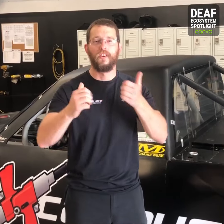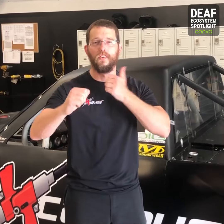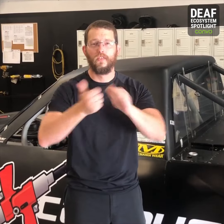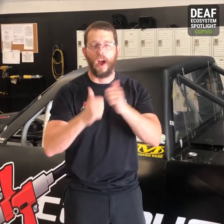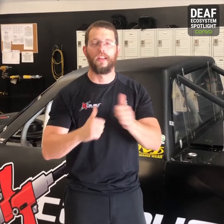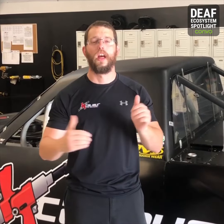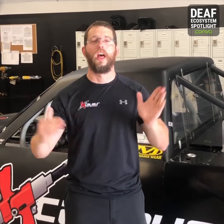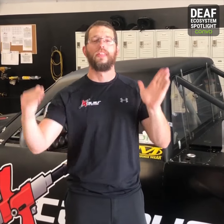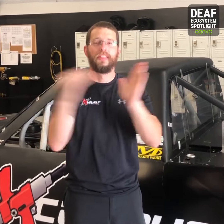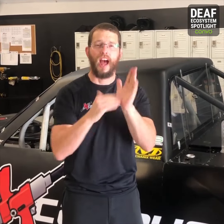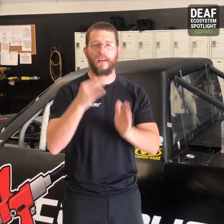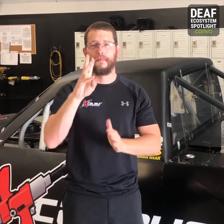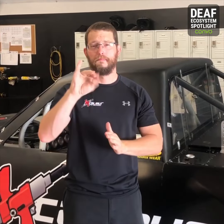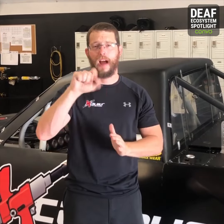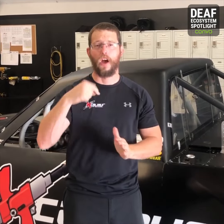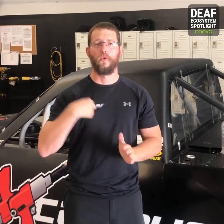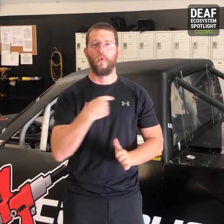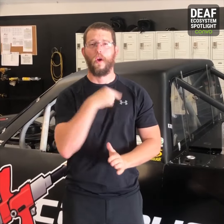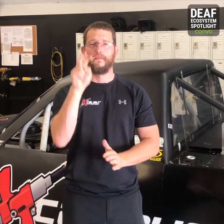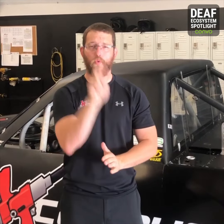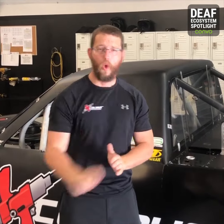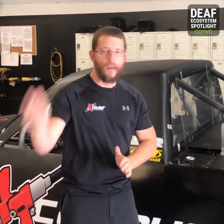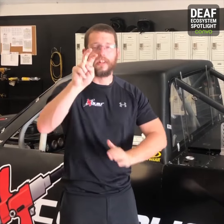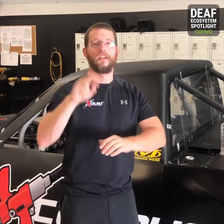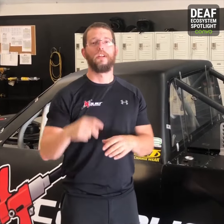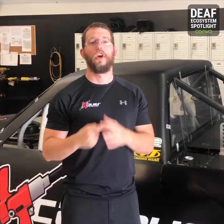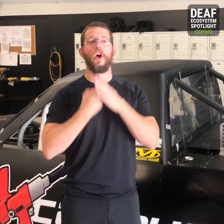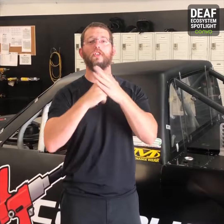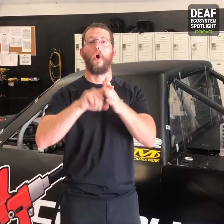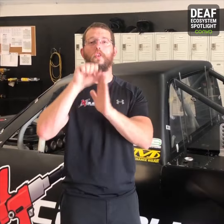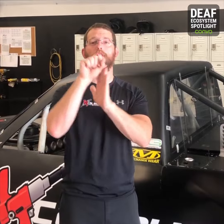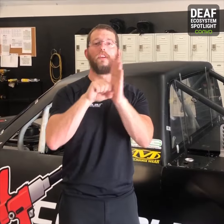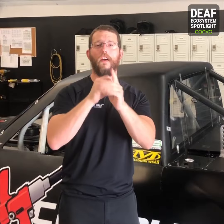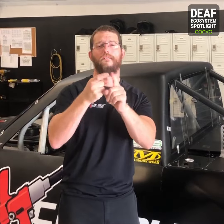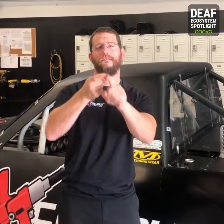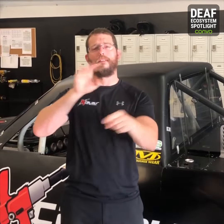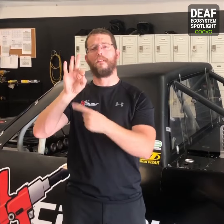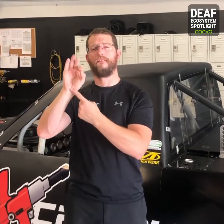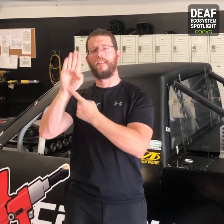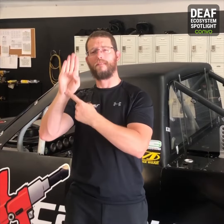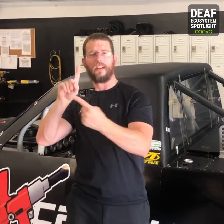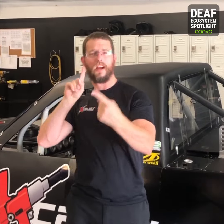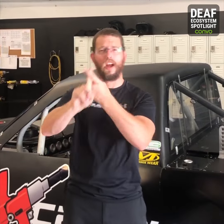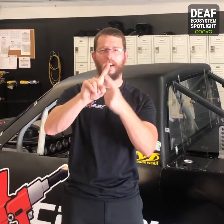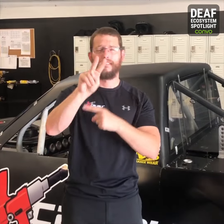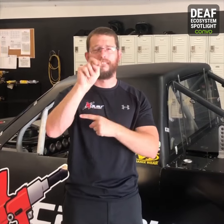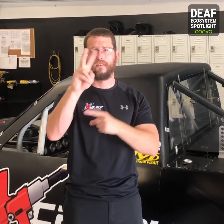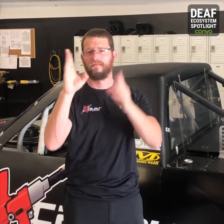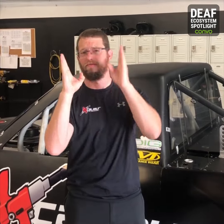Despite many races, thousands of miles, and a season stretching from February to November,